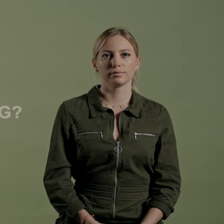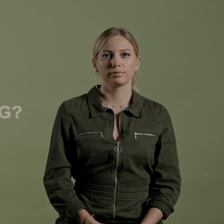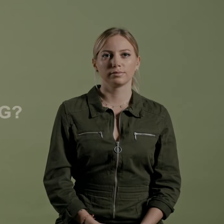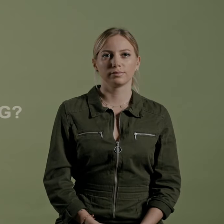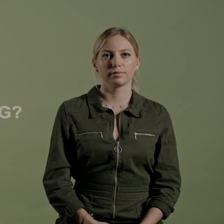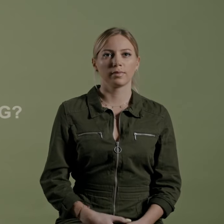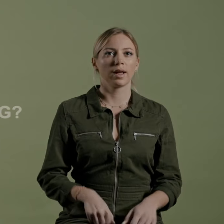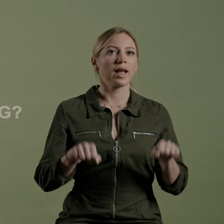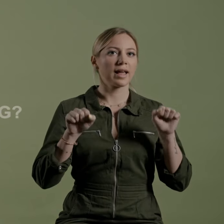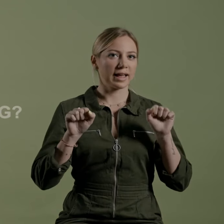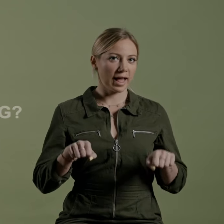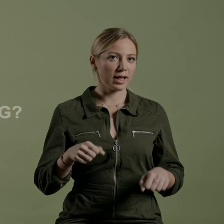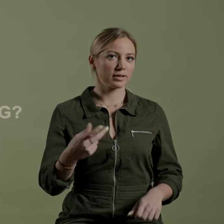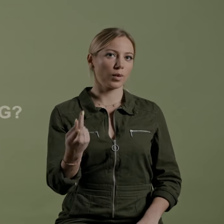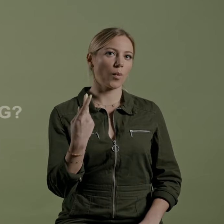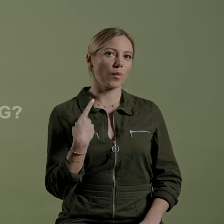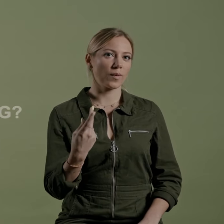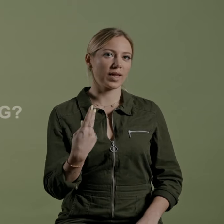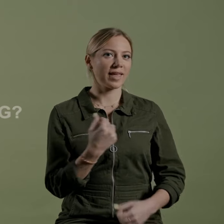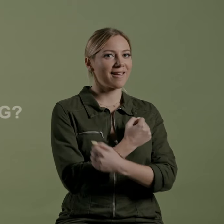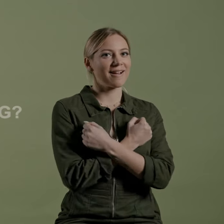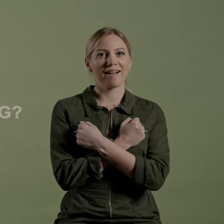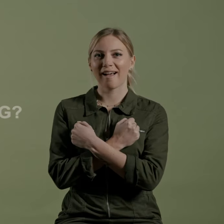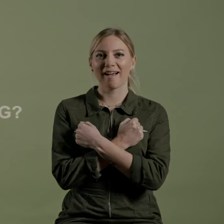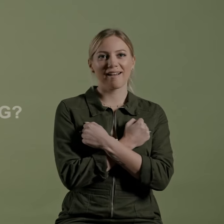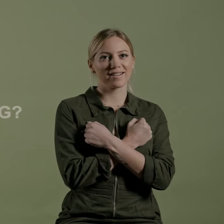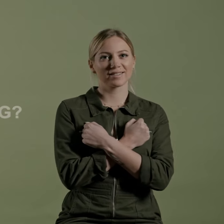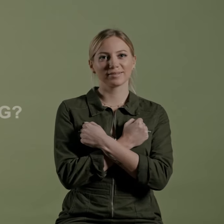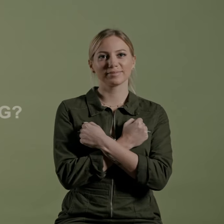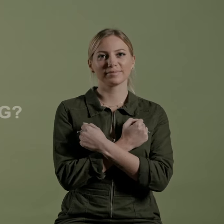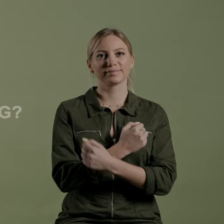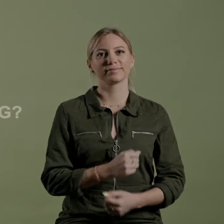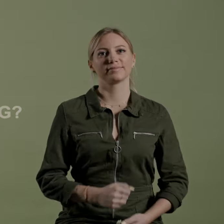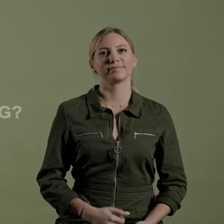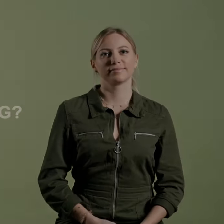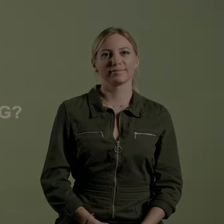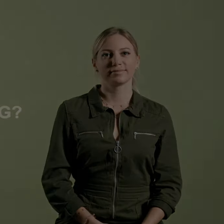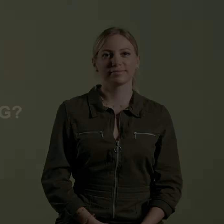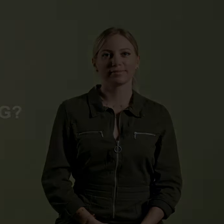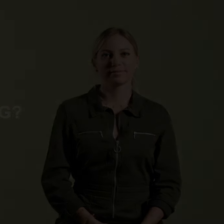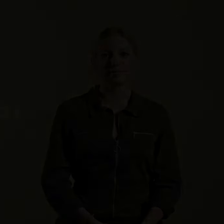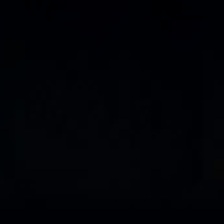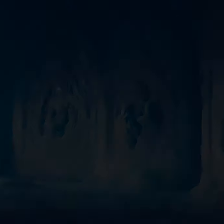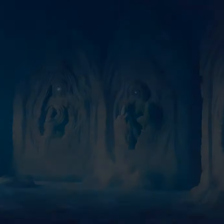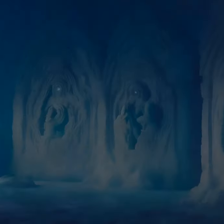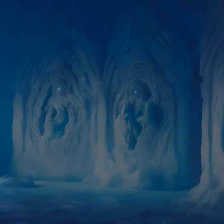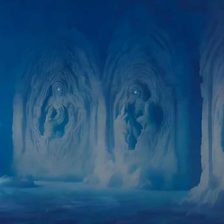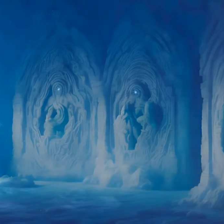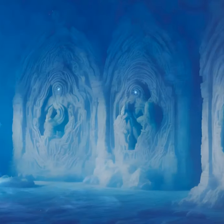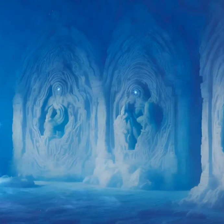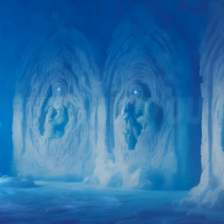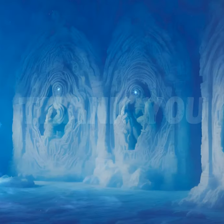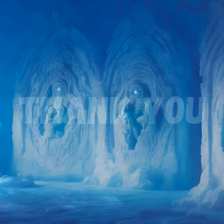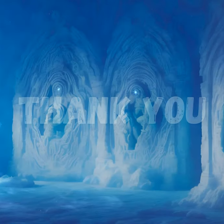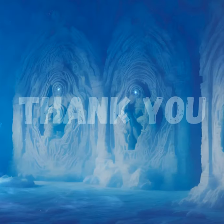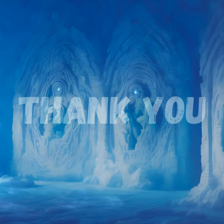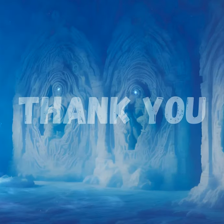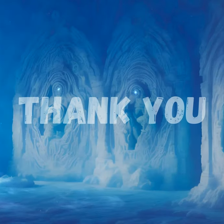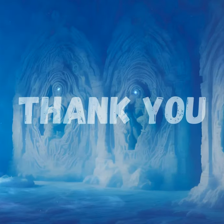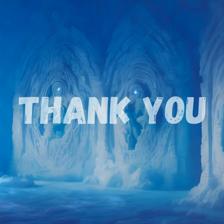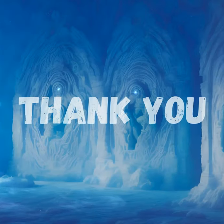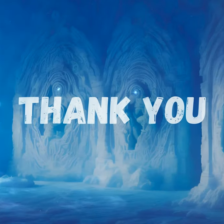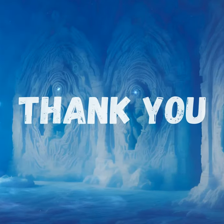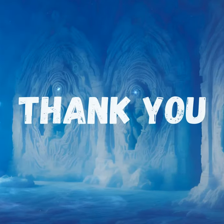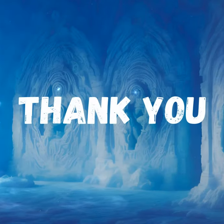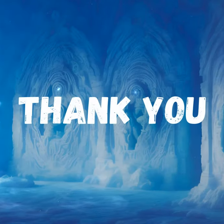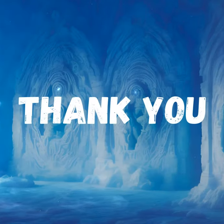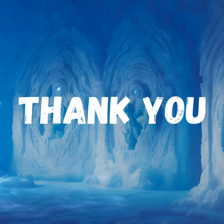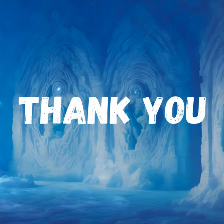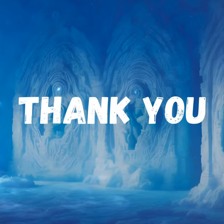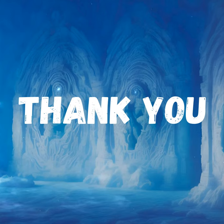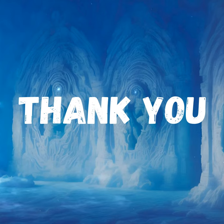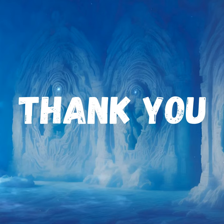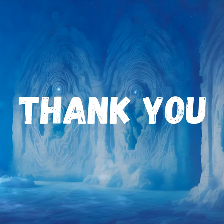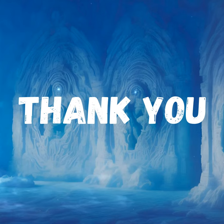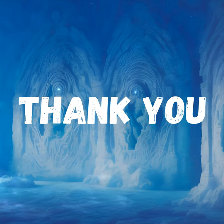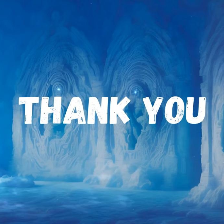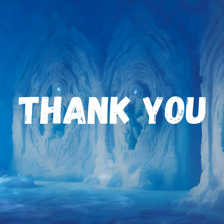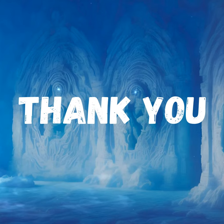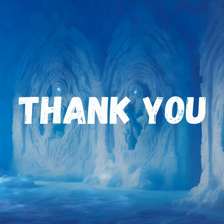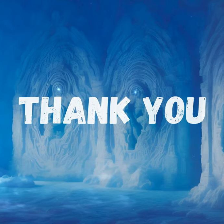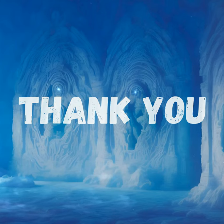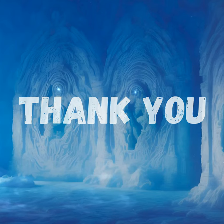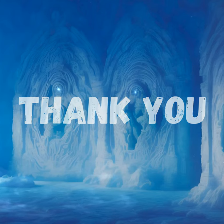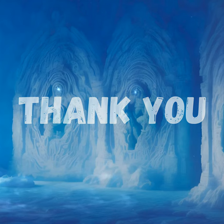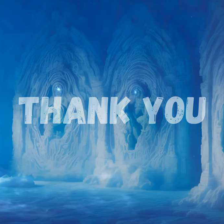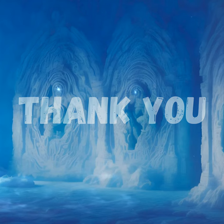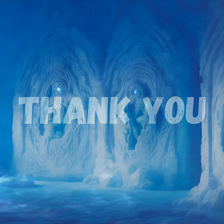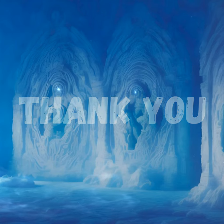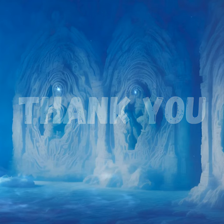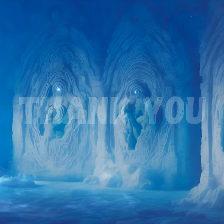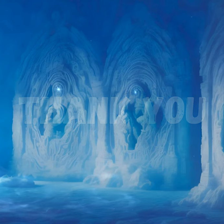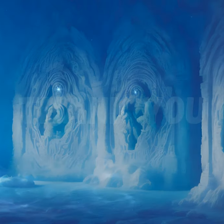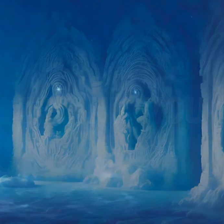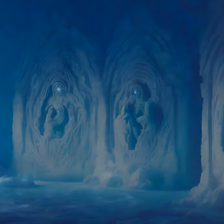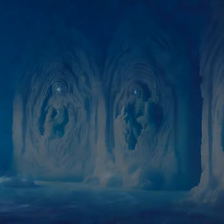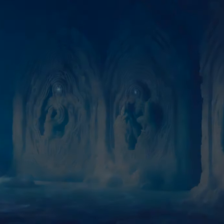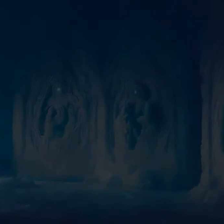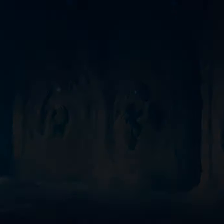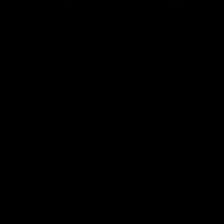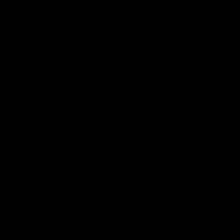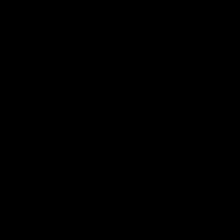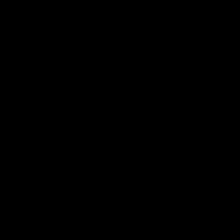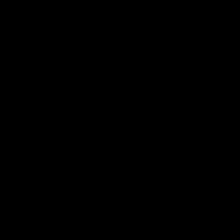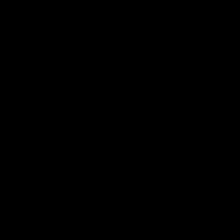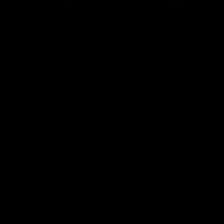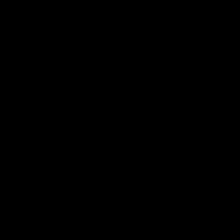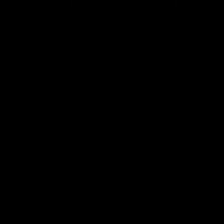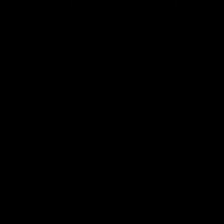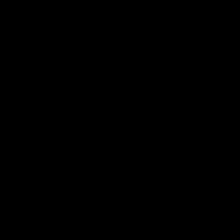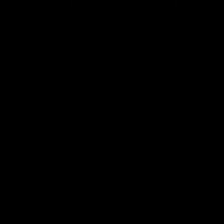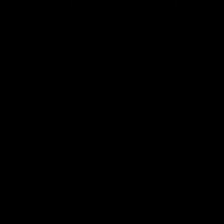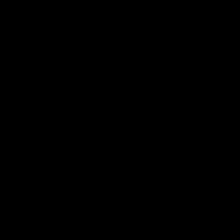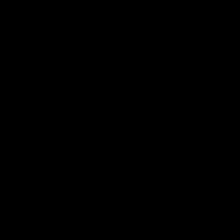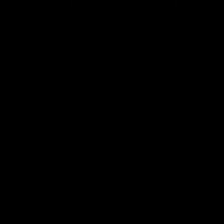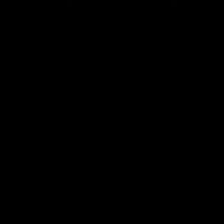the annals of history, forever championing the rights and recognition of the deaf community.